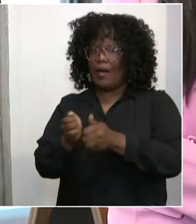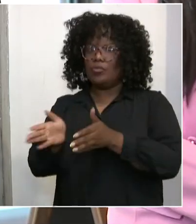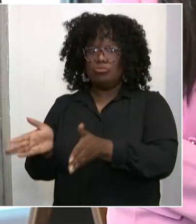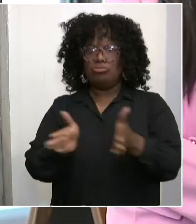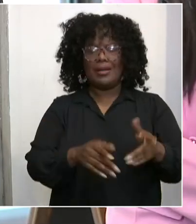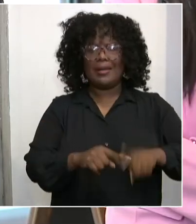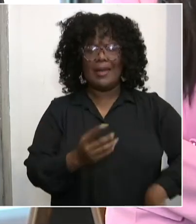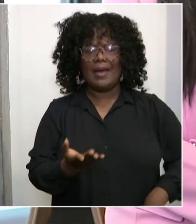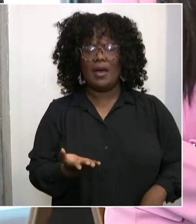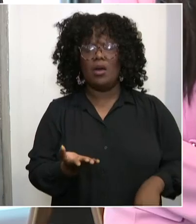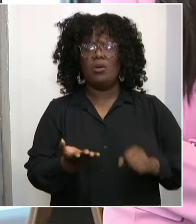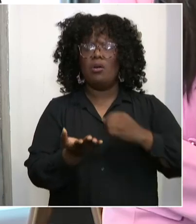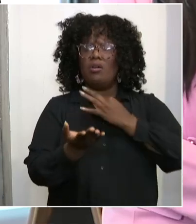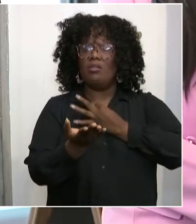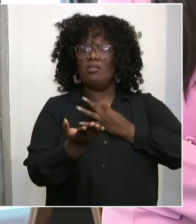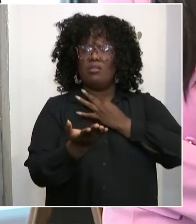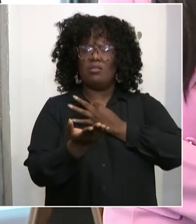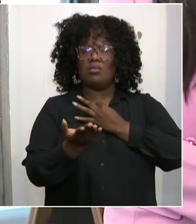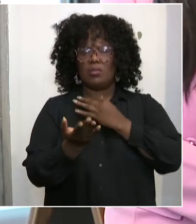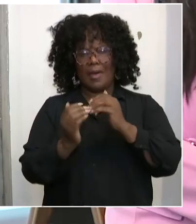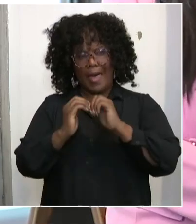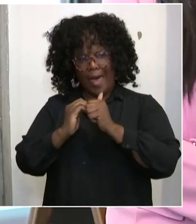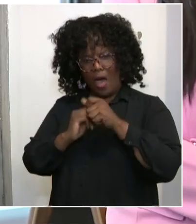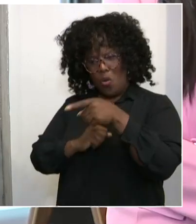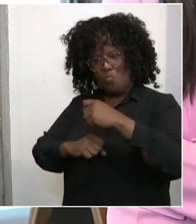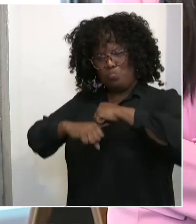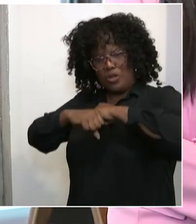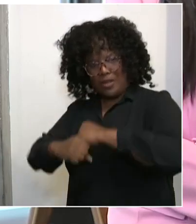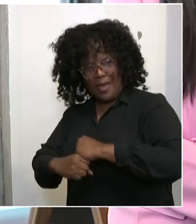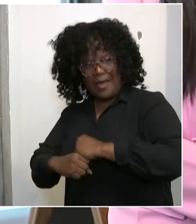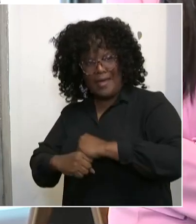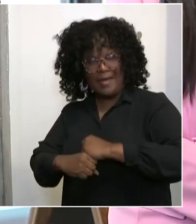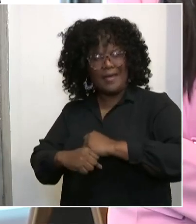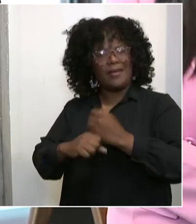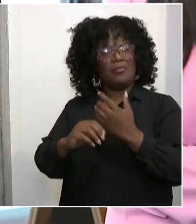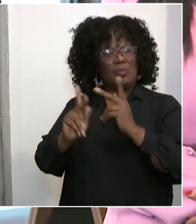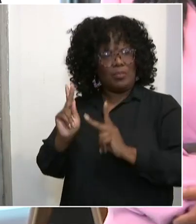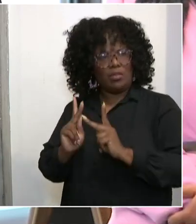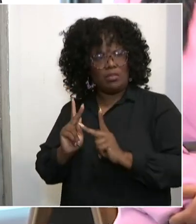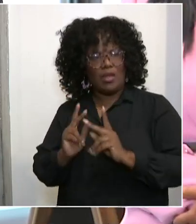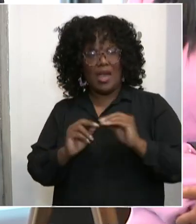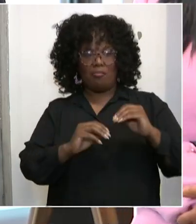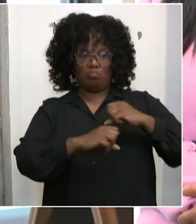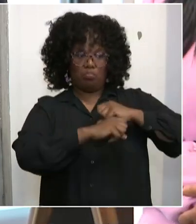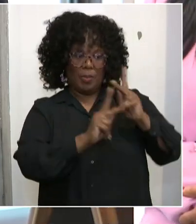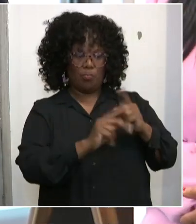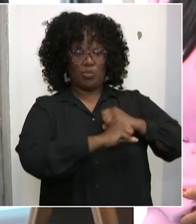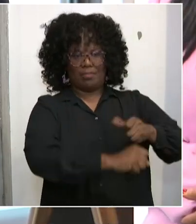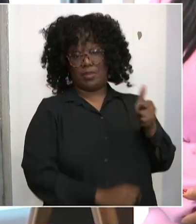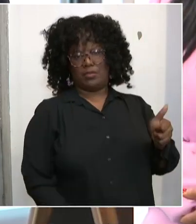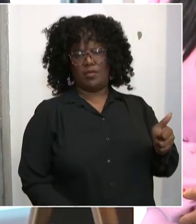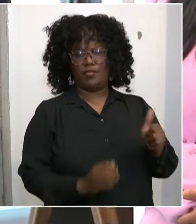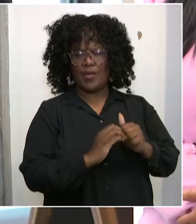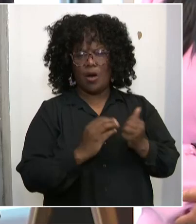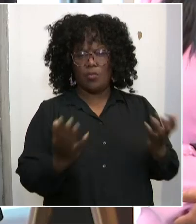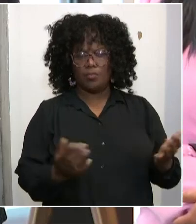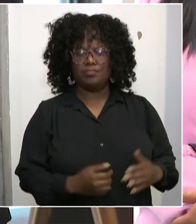how do you and then how do people protect themselves from those types of threats? Question first and I think the most important thing